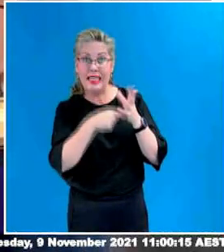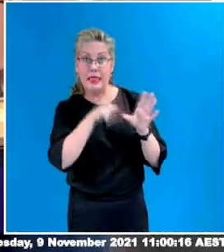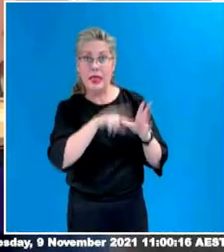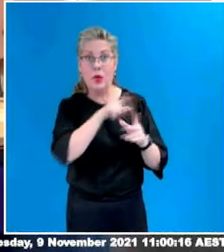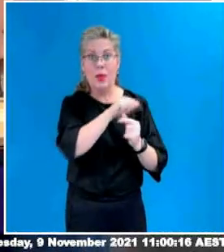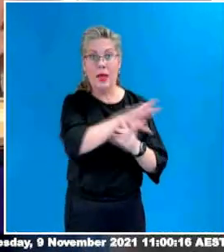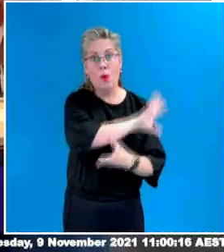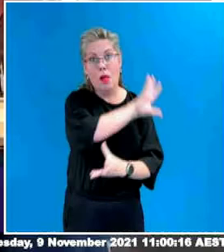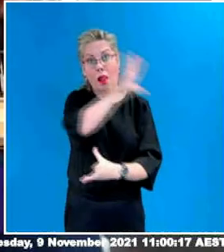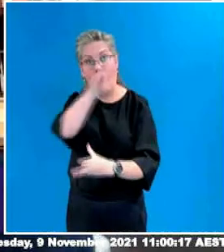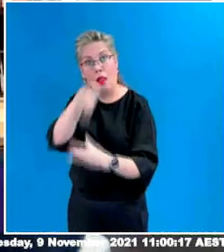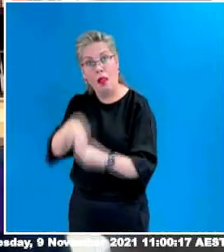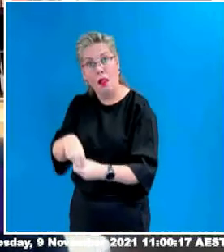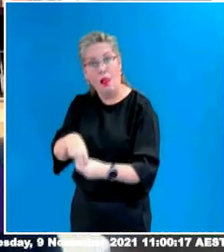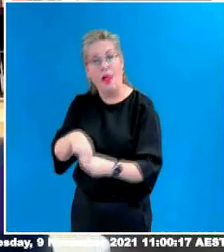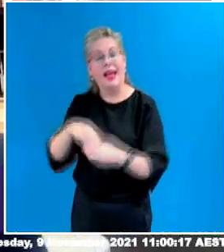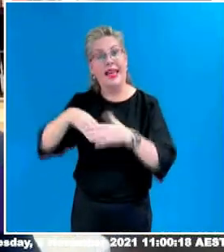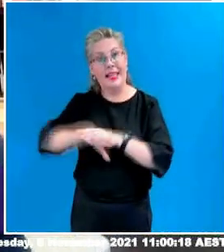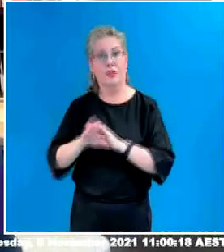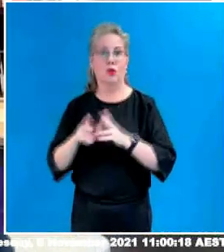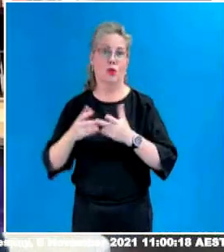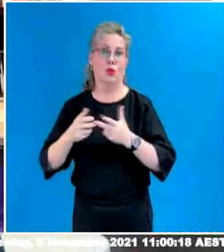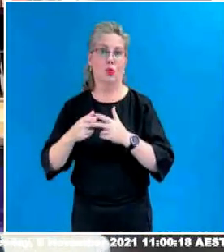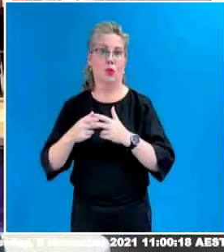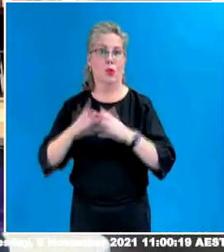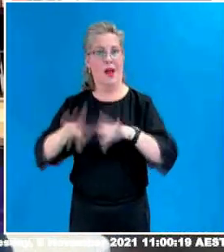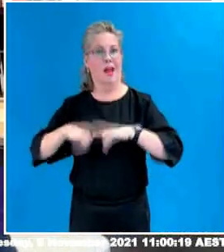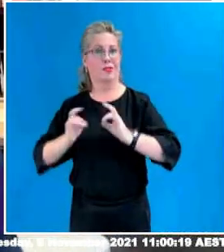The great Hilary Charlesworth once said that Australia has a patchwork quilt